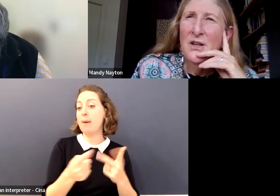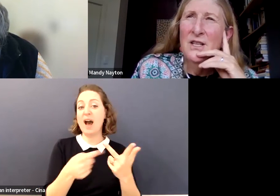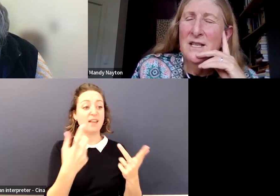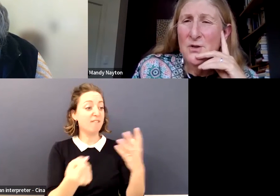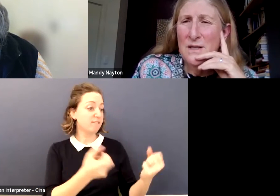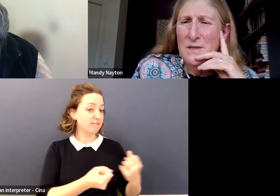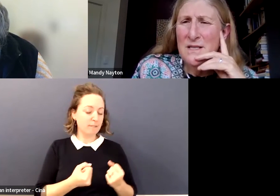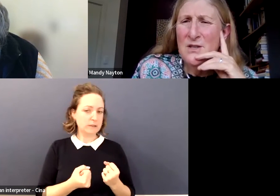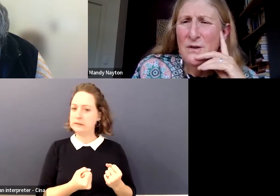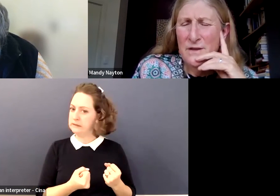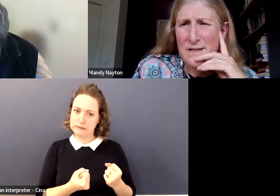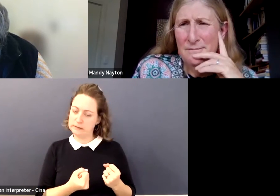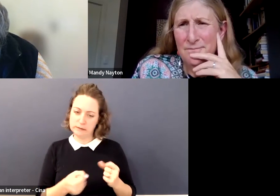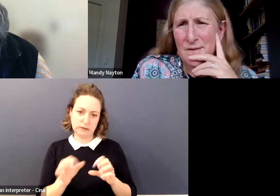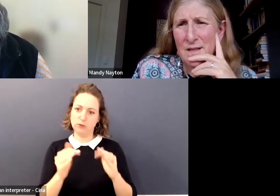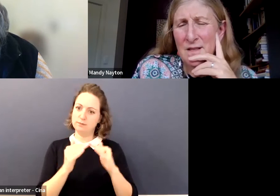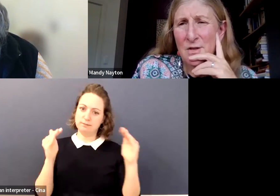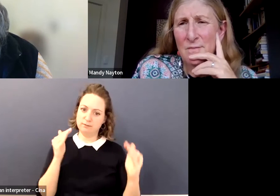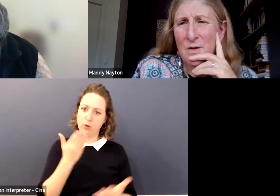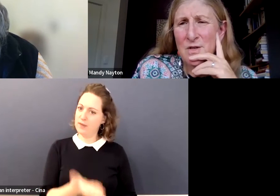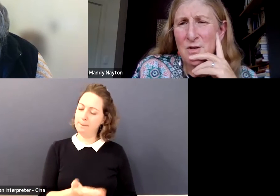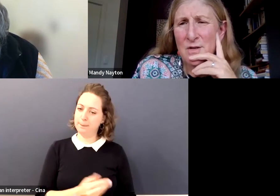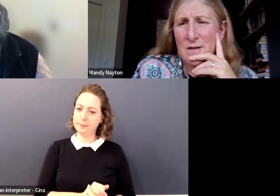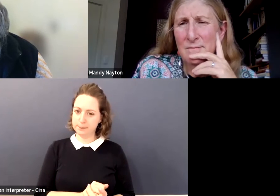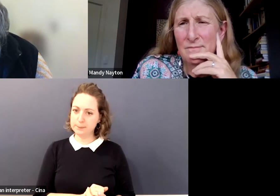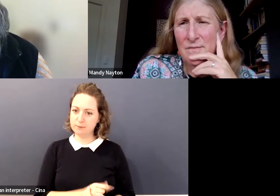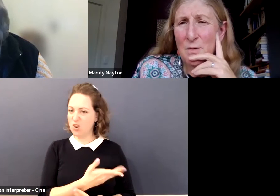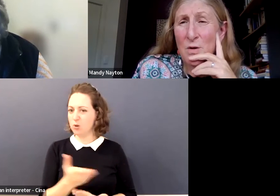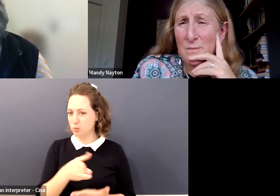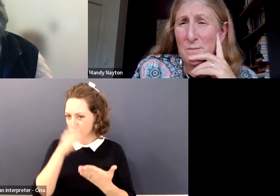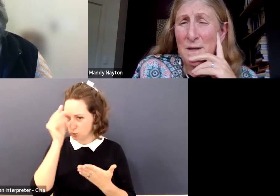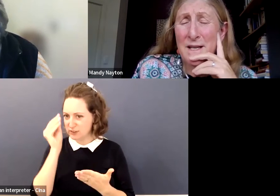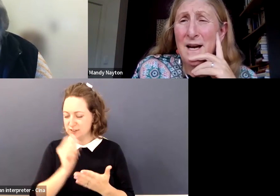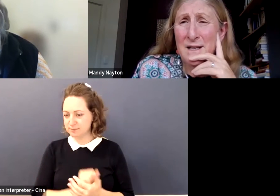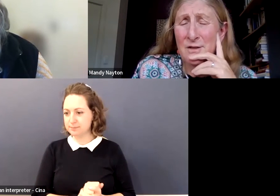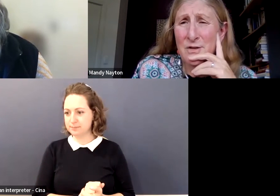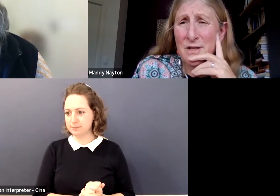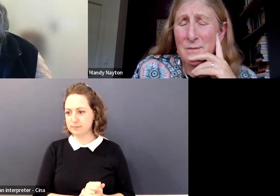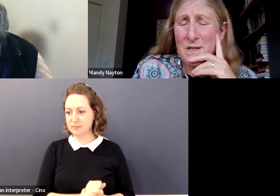I think that's doing them a disservice. Those students, they work bloody hard a lot of the time.